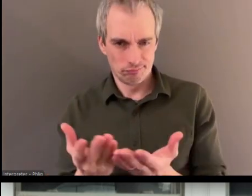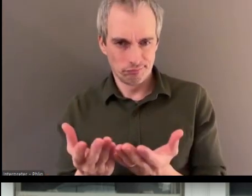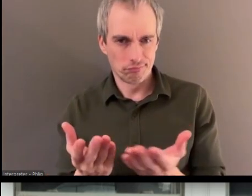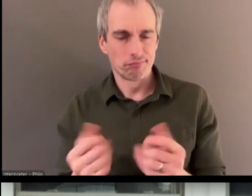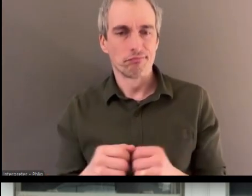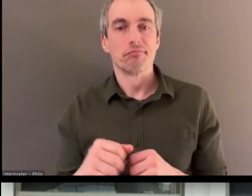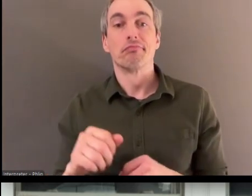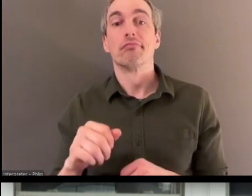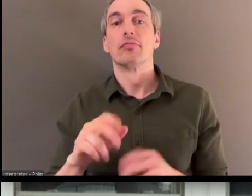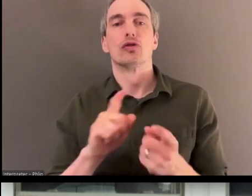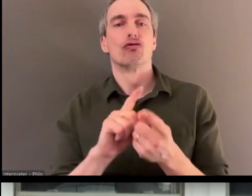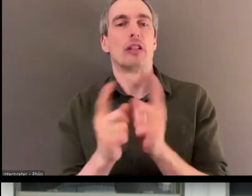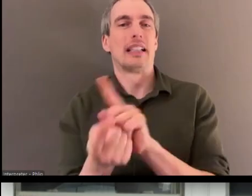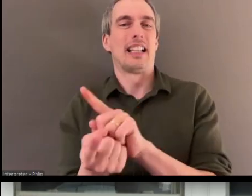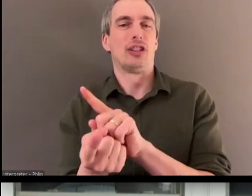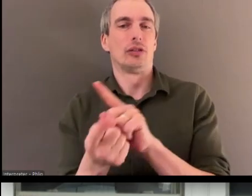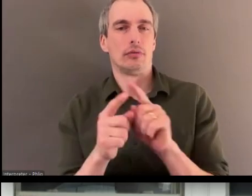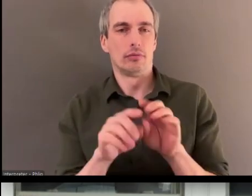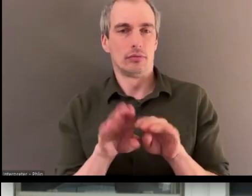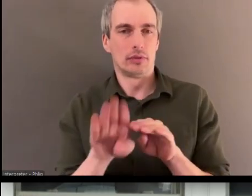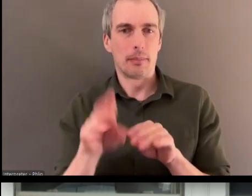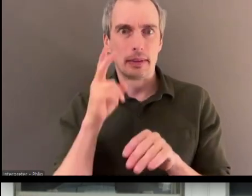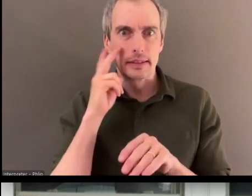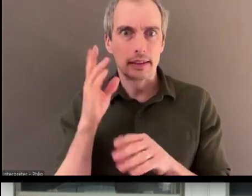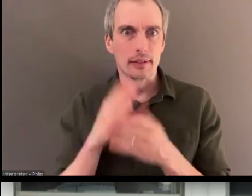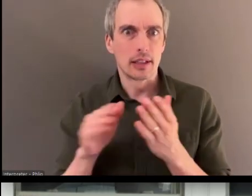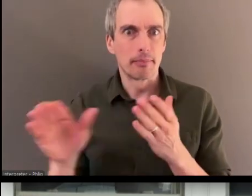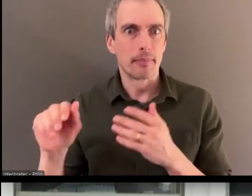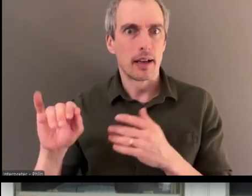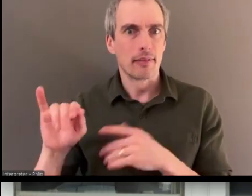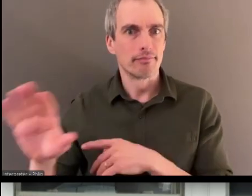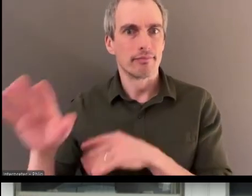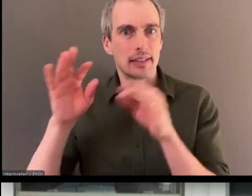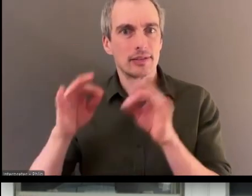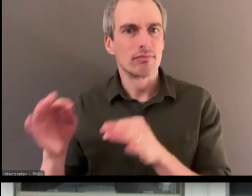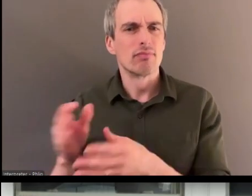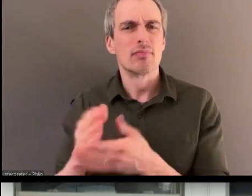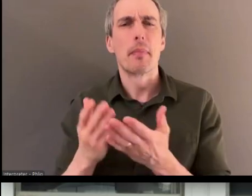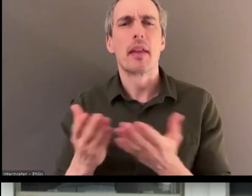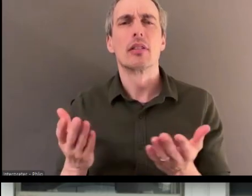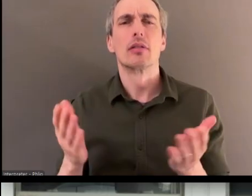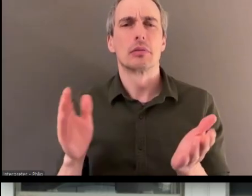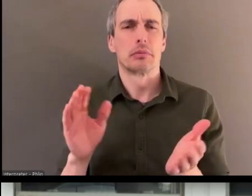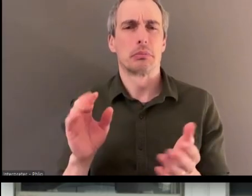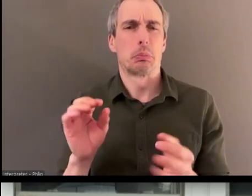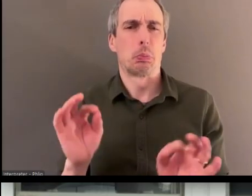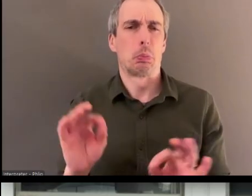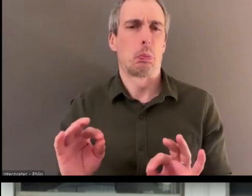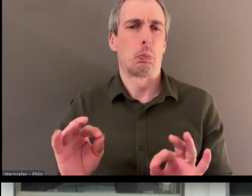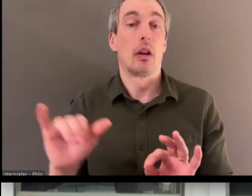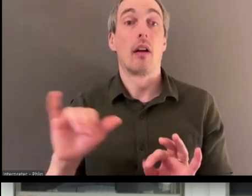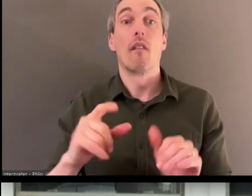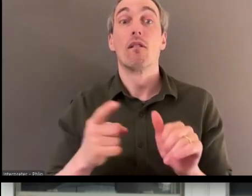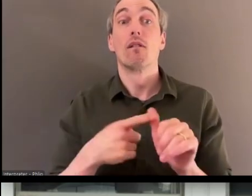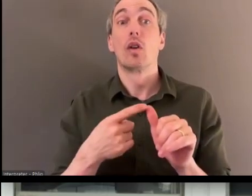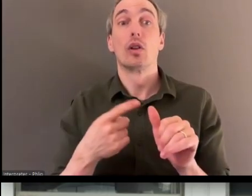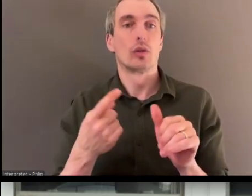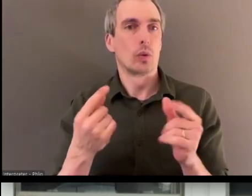So some things can be very minor, like this very first thing it decided to do was it noted that the